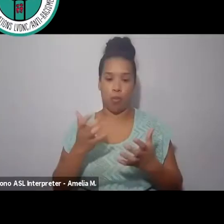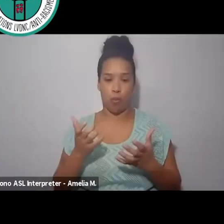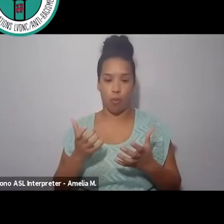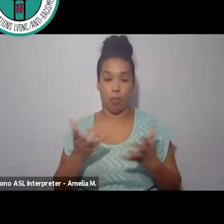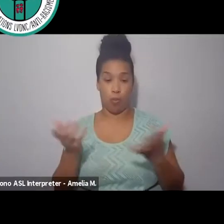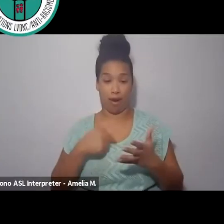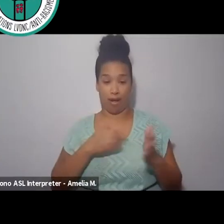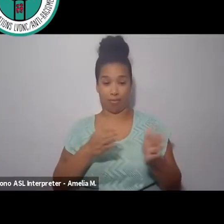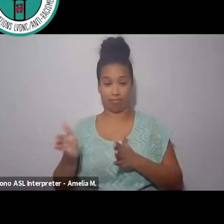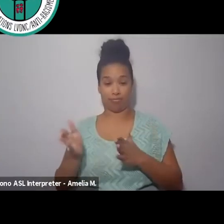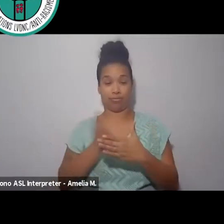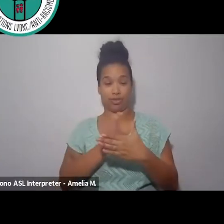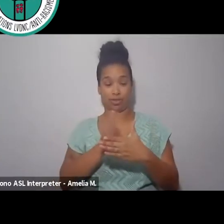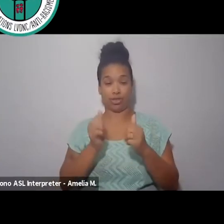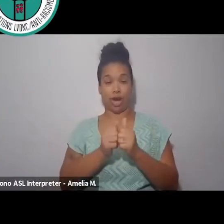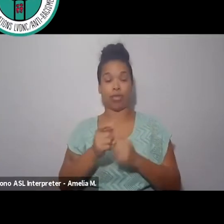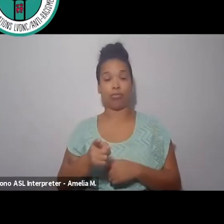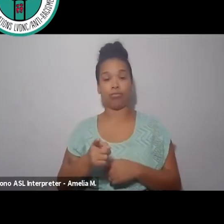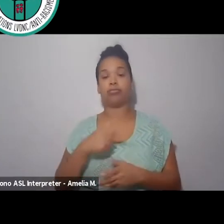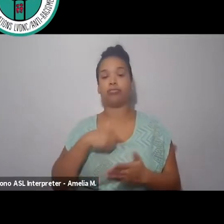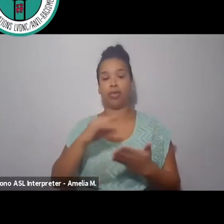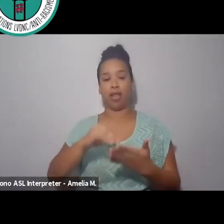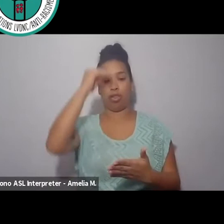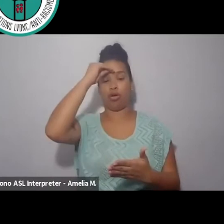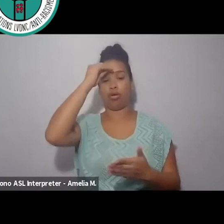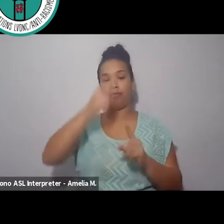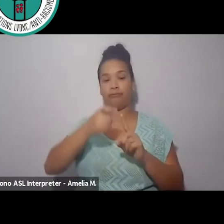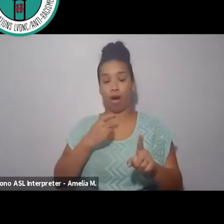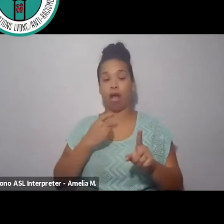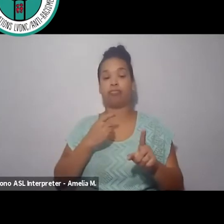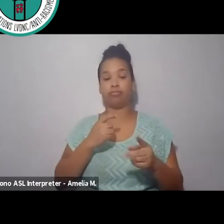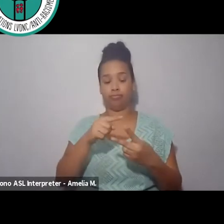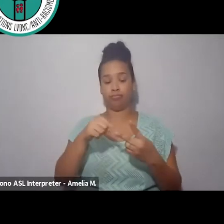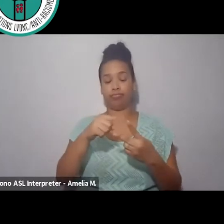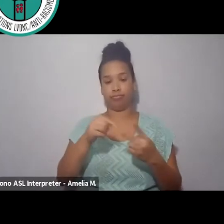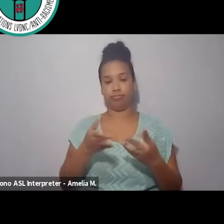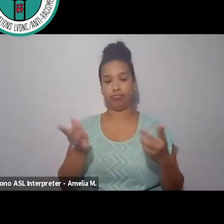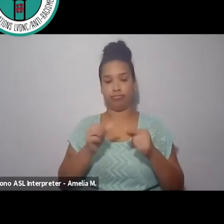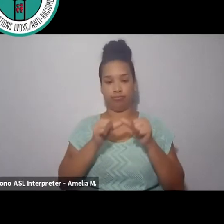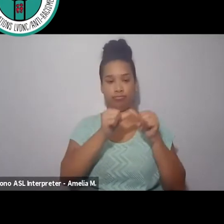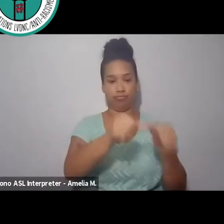Mostly I was able to acquire understand through the idea of continuously learning and experiential learning.